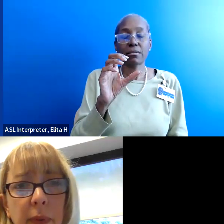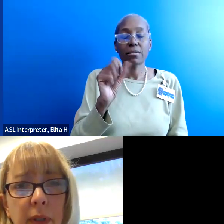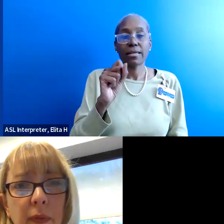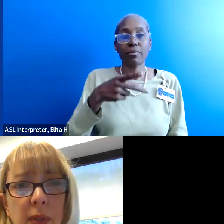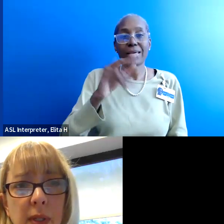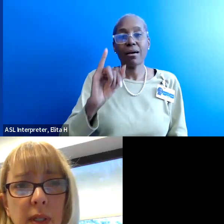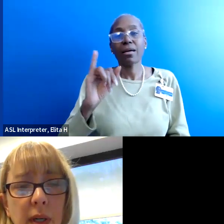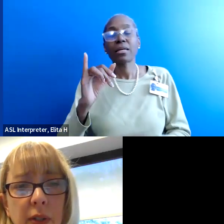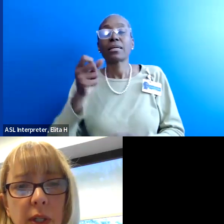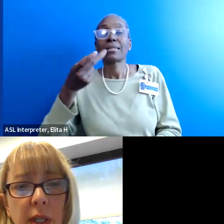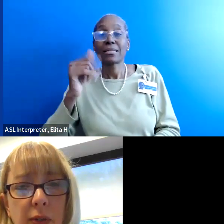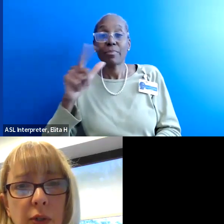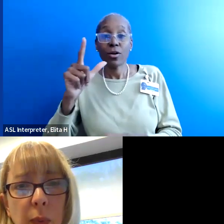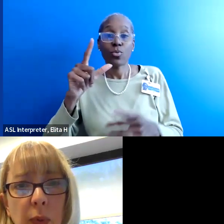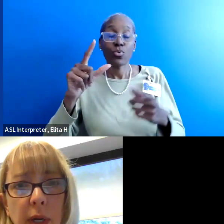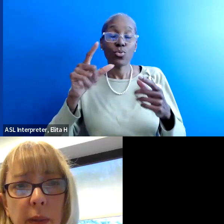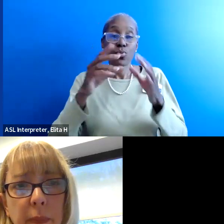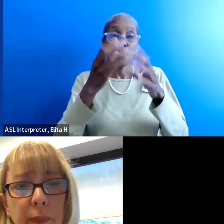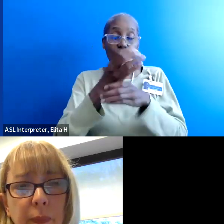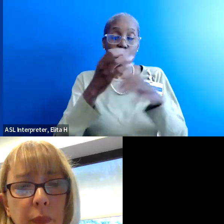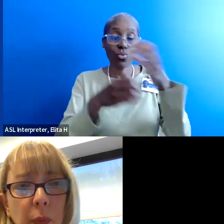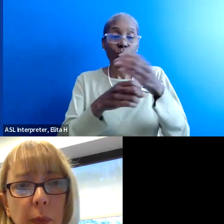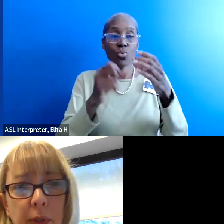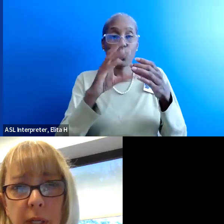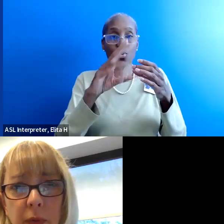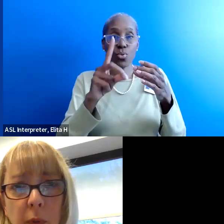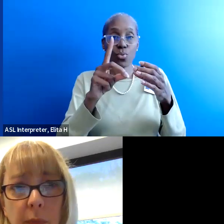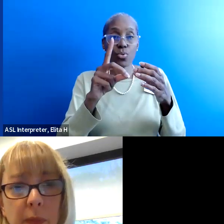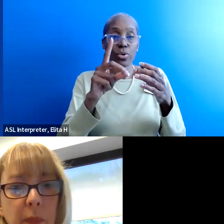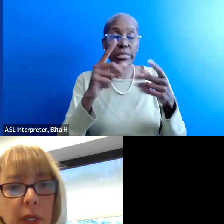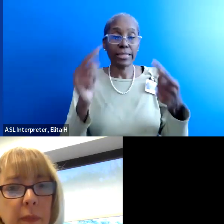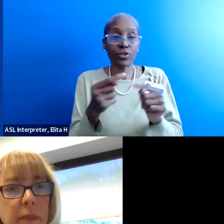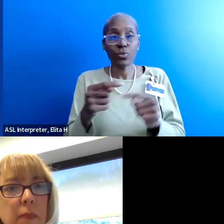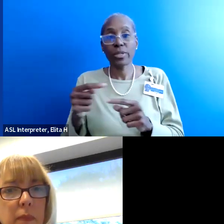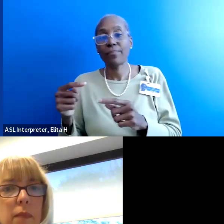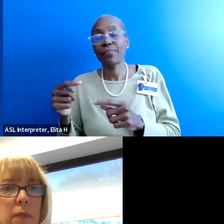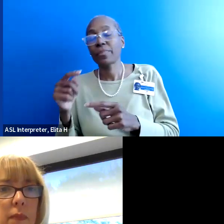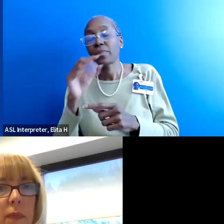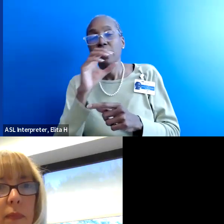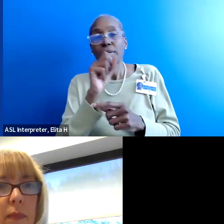I believe CRT has to do with rehabilitative equipment. Okay.